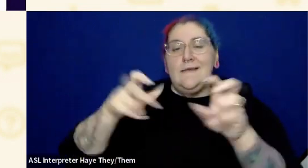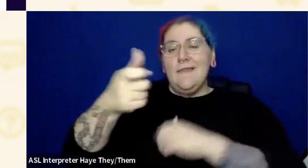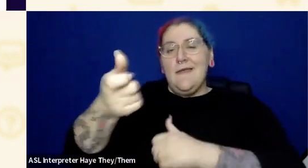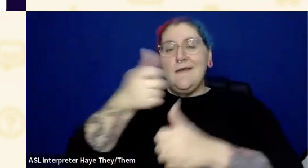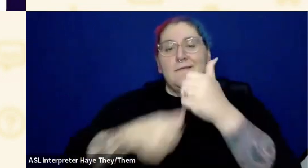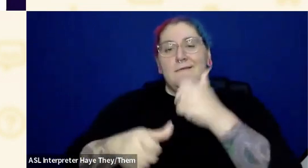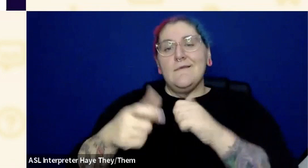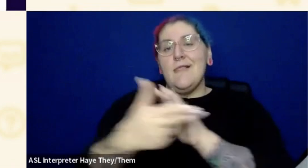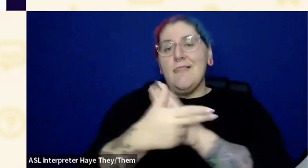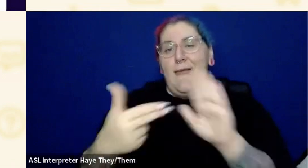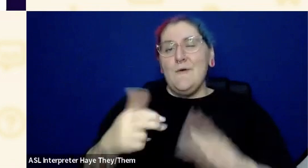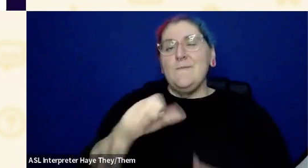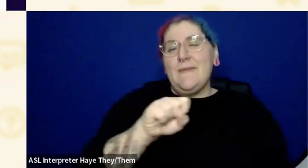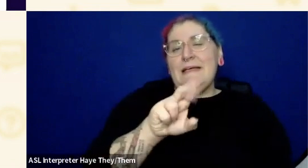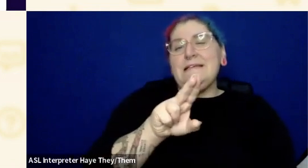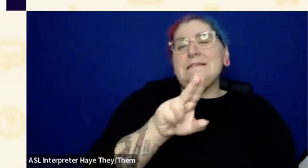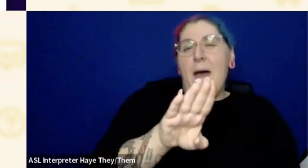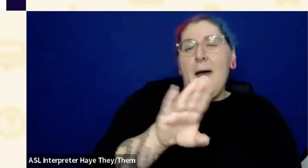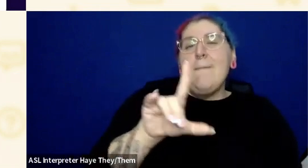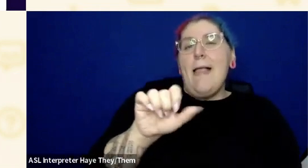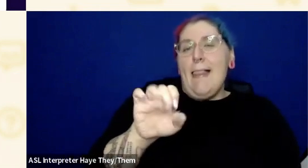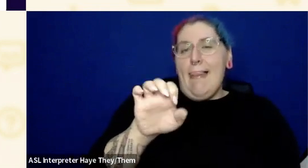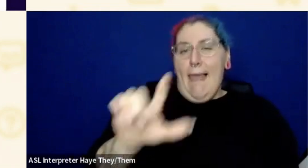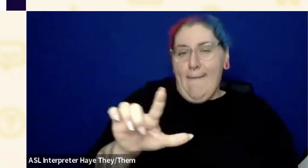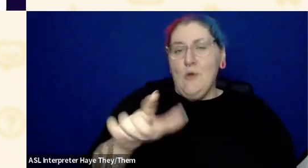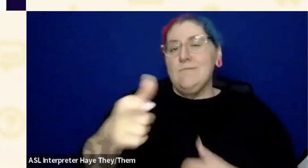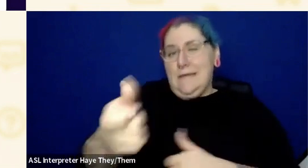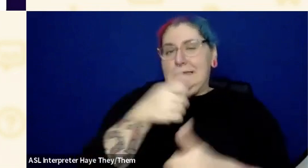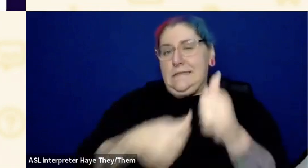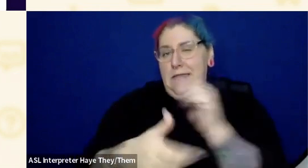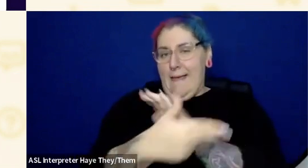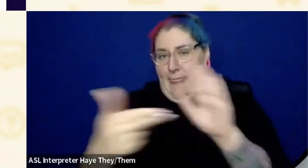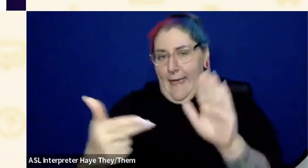So some of these fields like Name and Address have multiple inputs